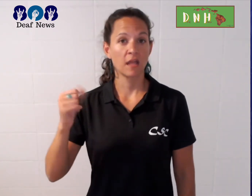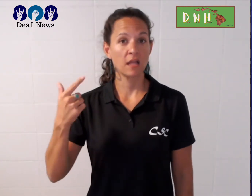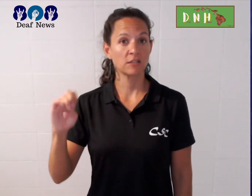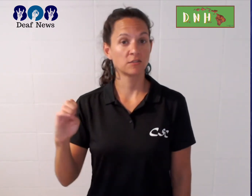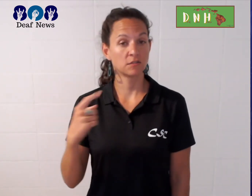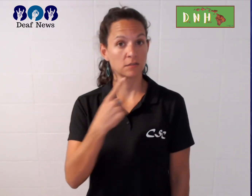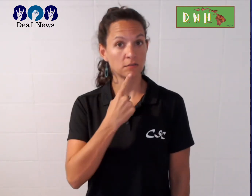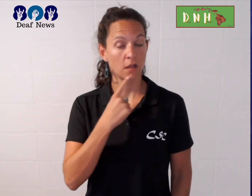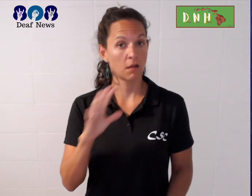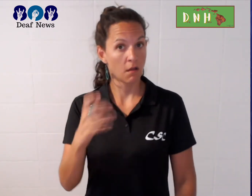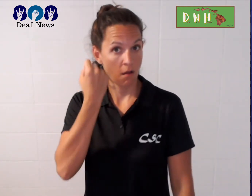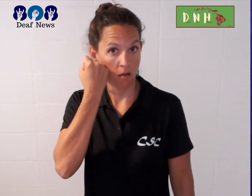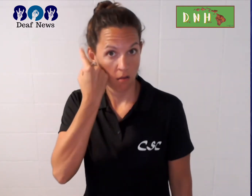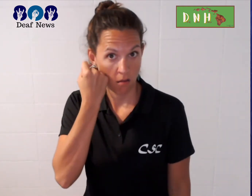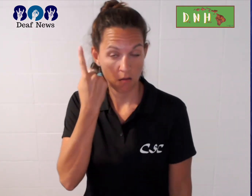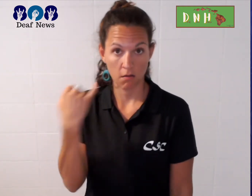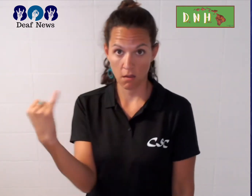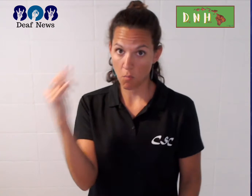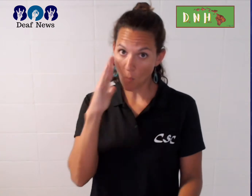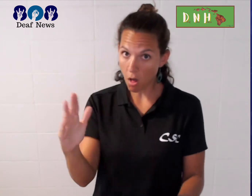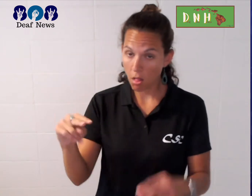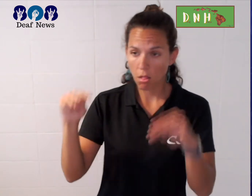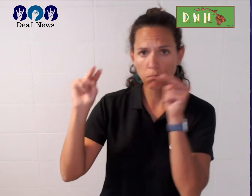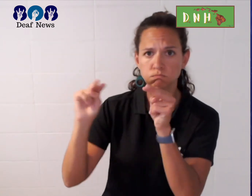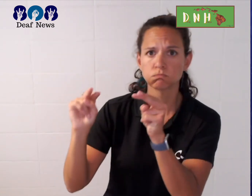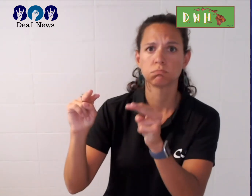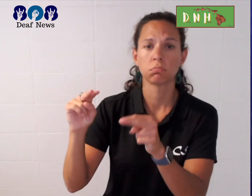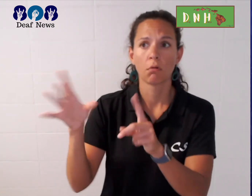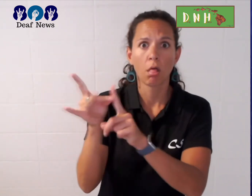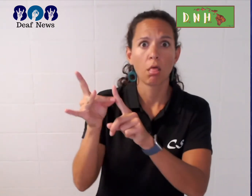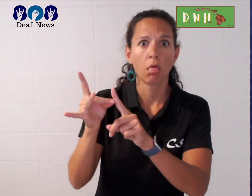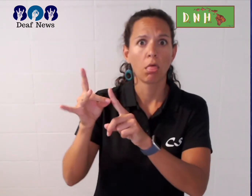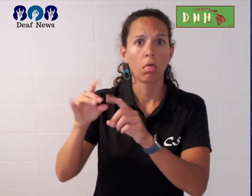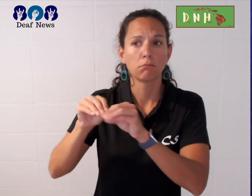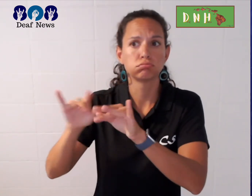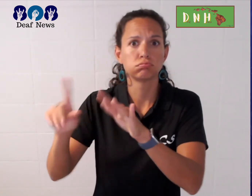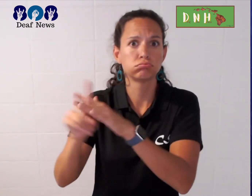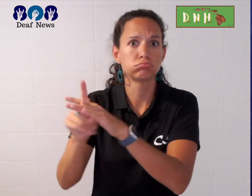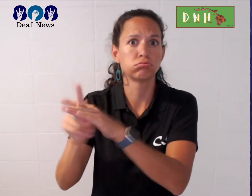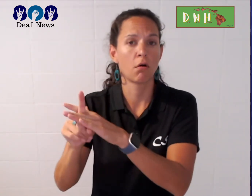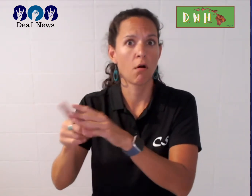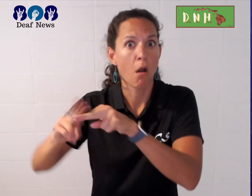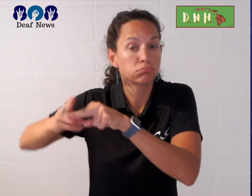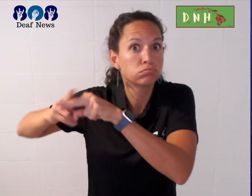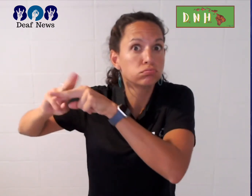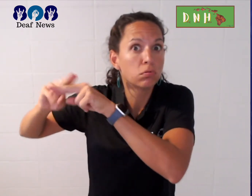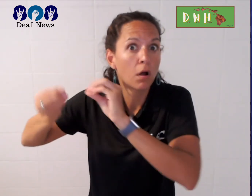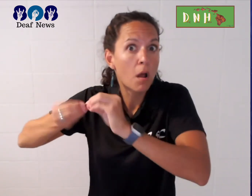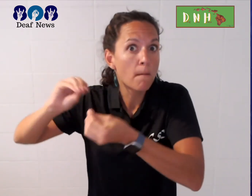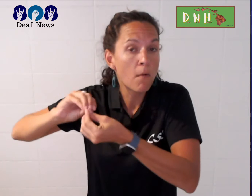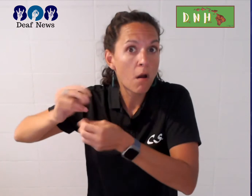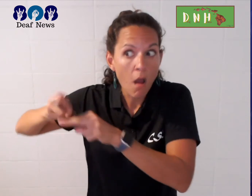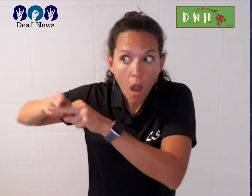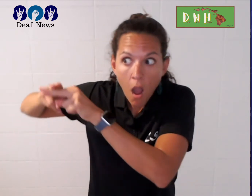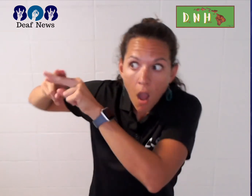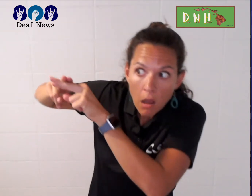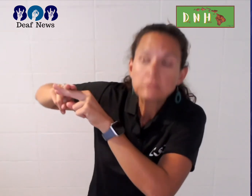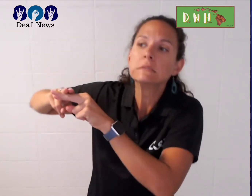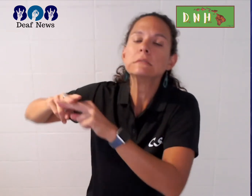Ige also said if they see a surge in the numbers of infections, they will be ready to reinstate